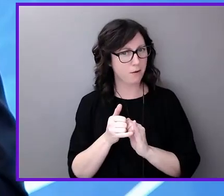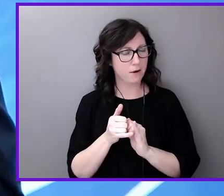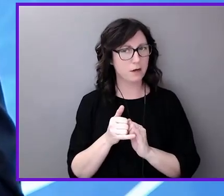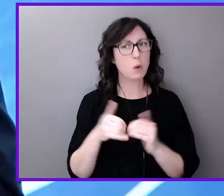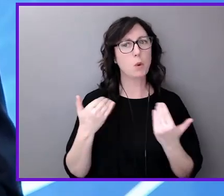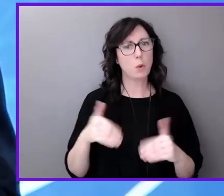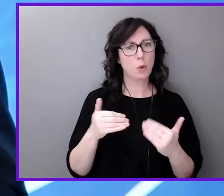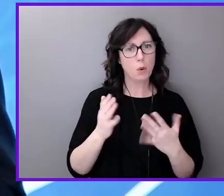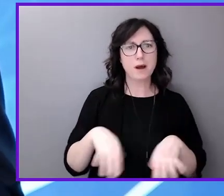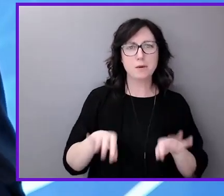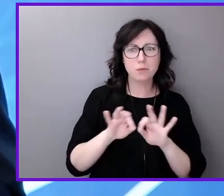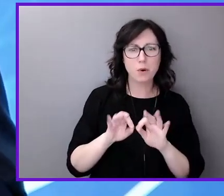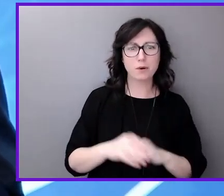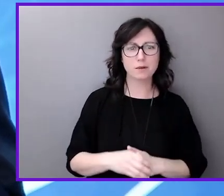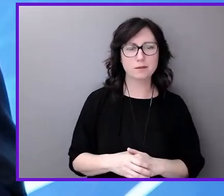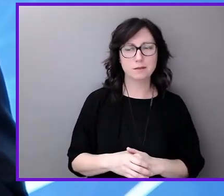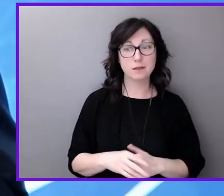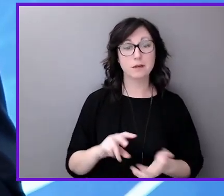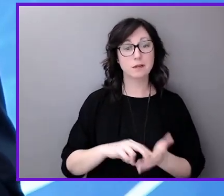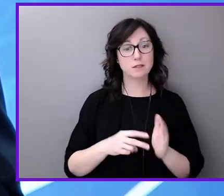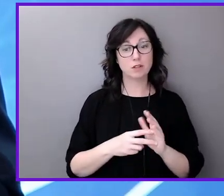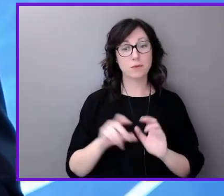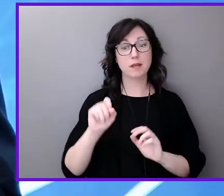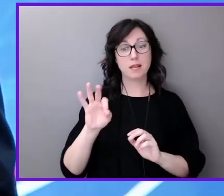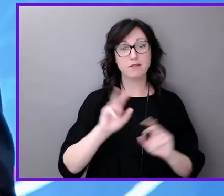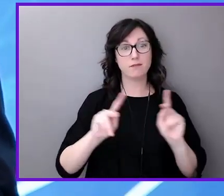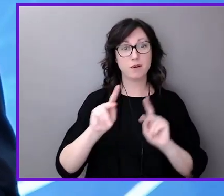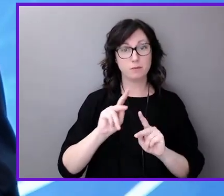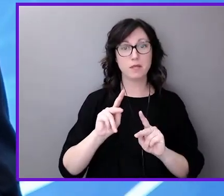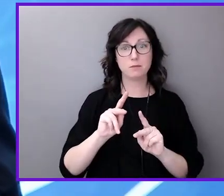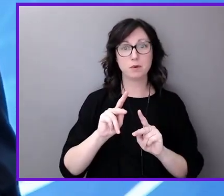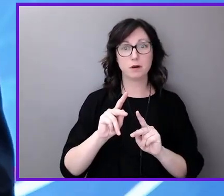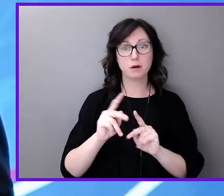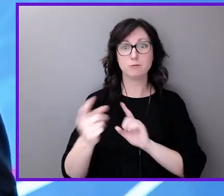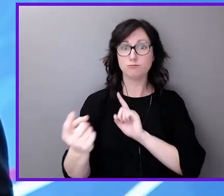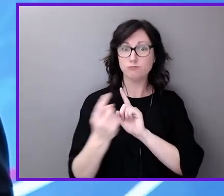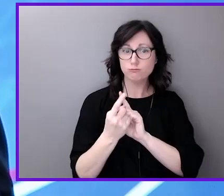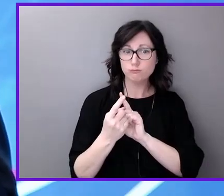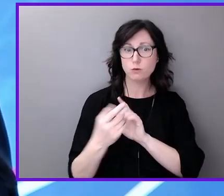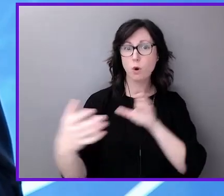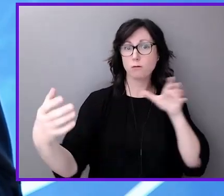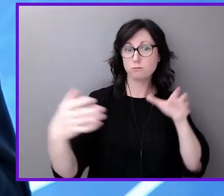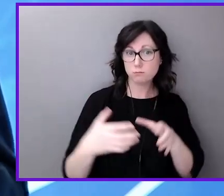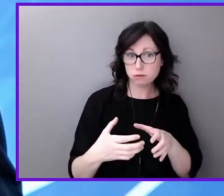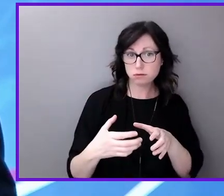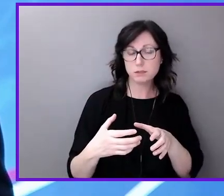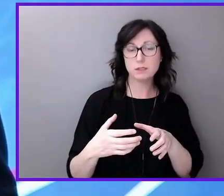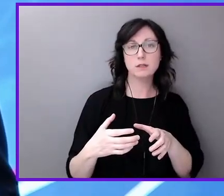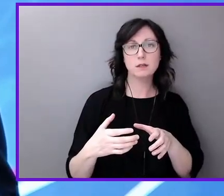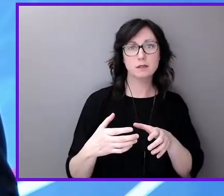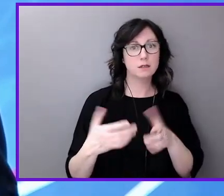It also means that when people call the Council or meet with us at gatherings like this, or at our outreach sessions,